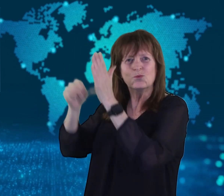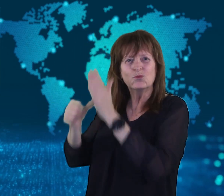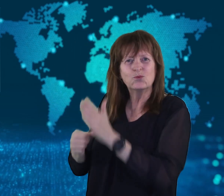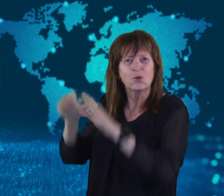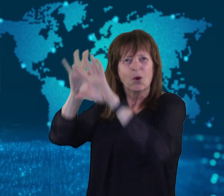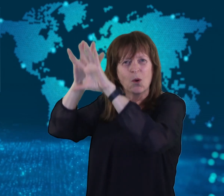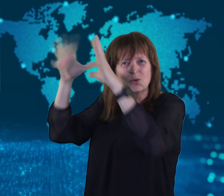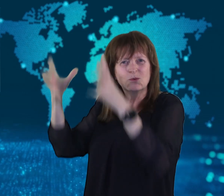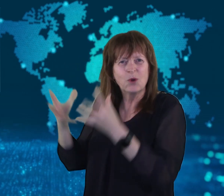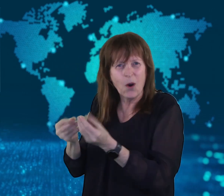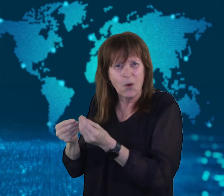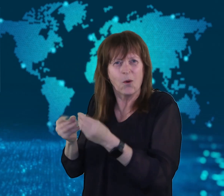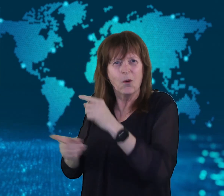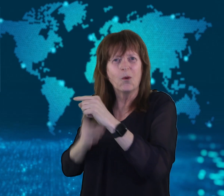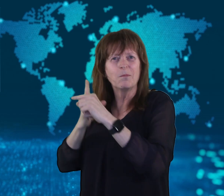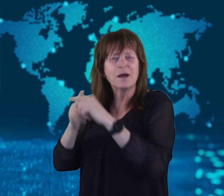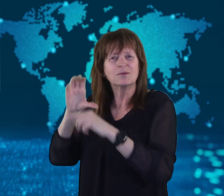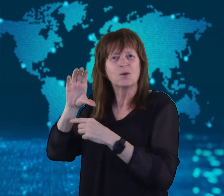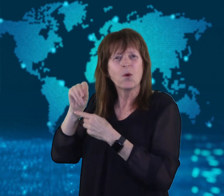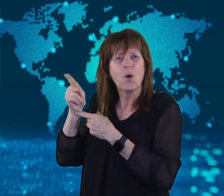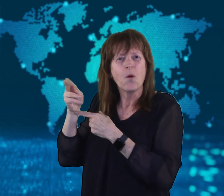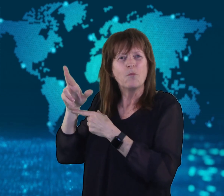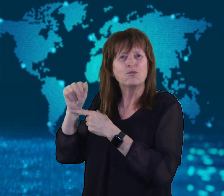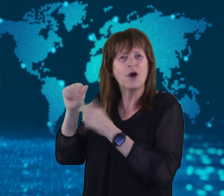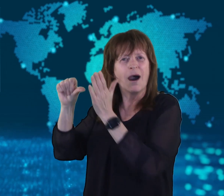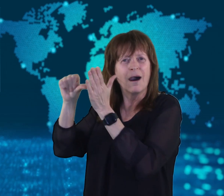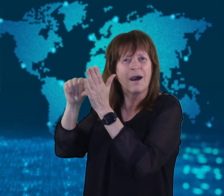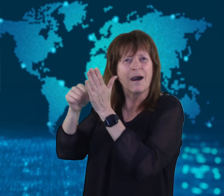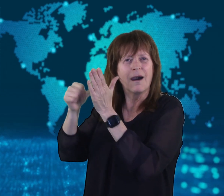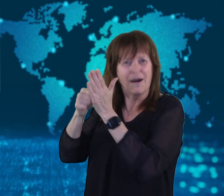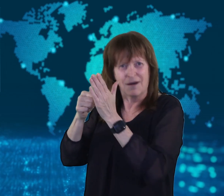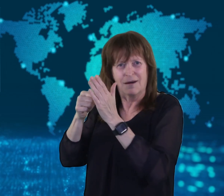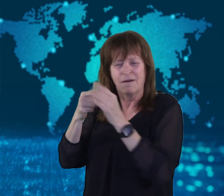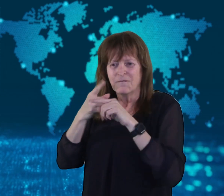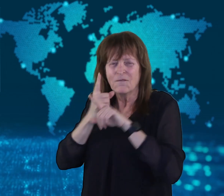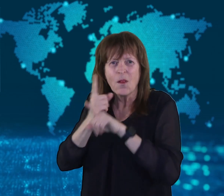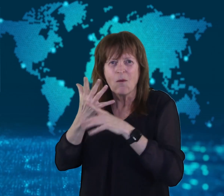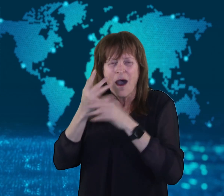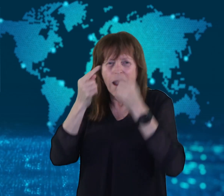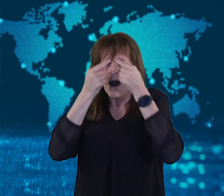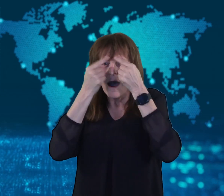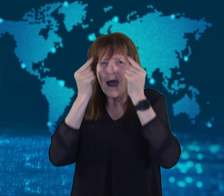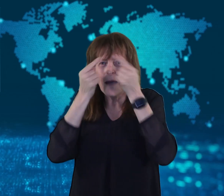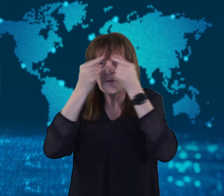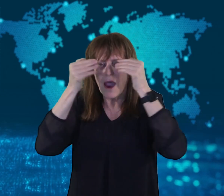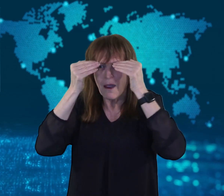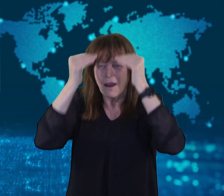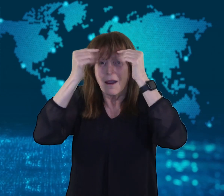depicted on the stone and a flared cobra sculpted above the sphinx's eyebrow.